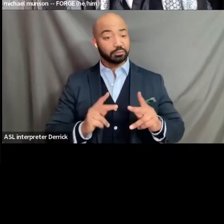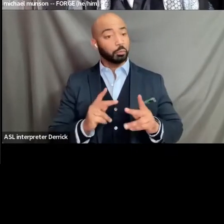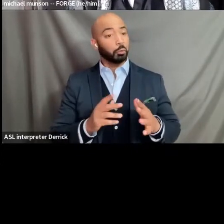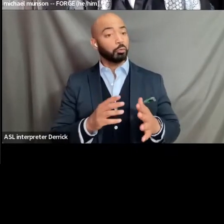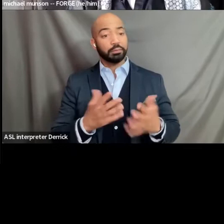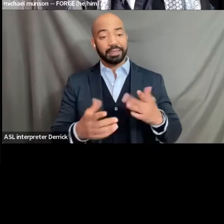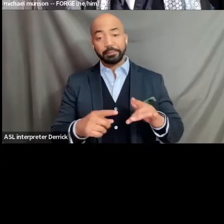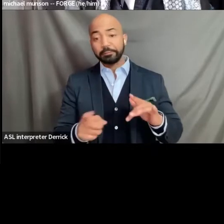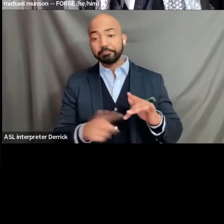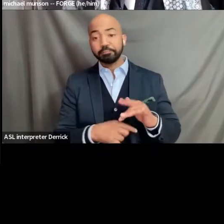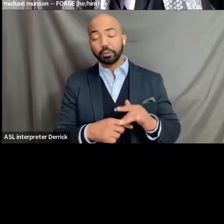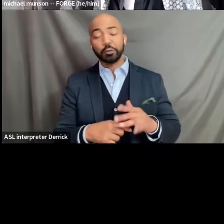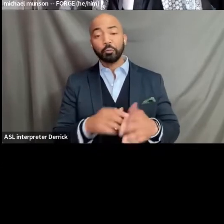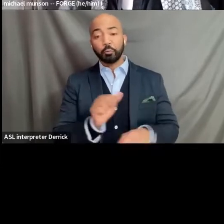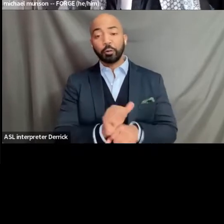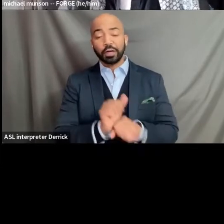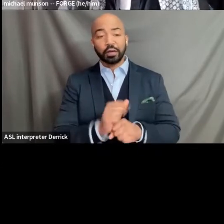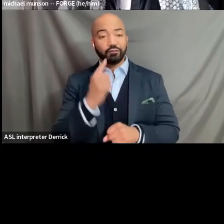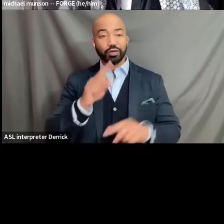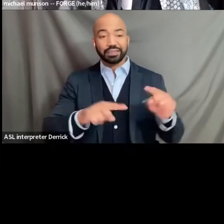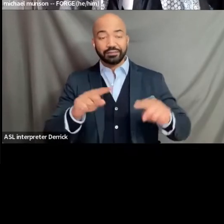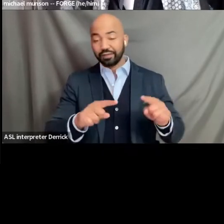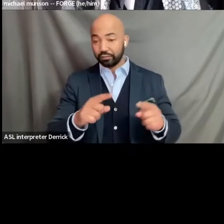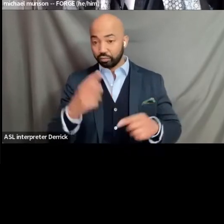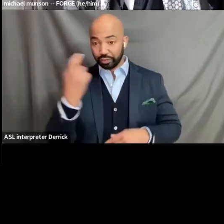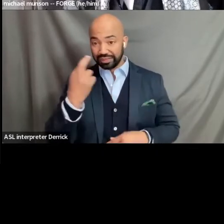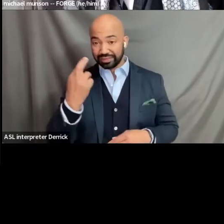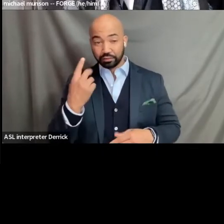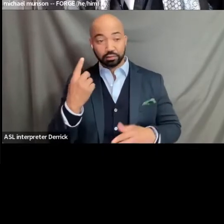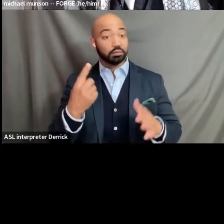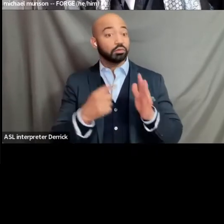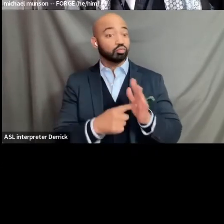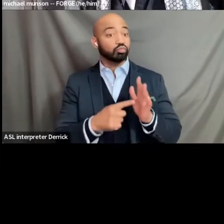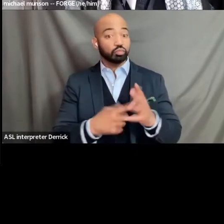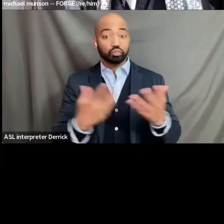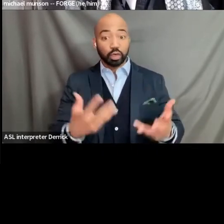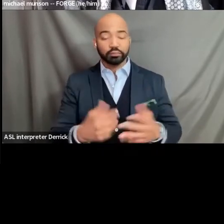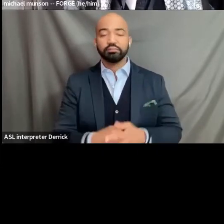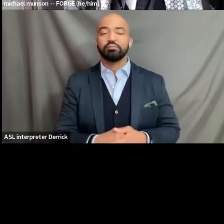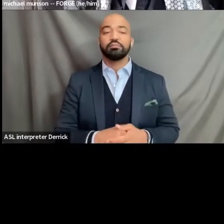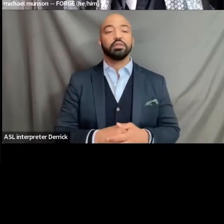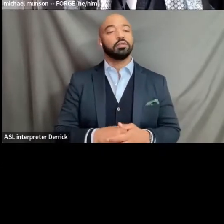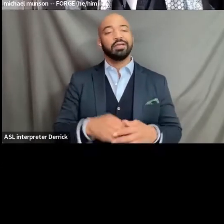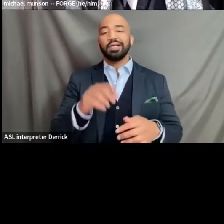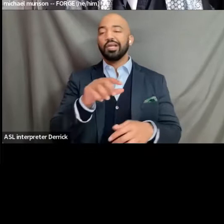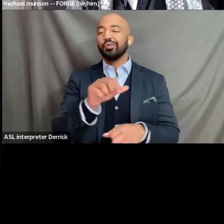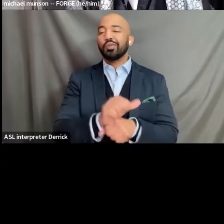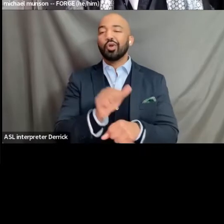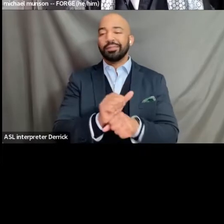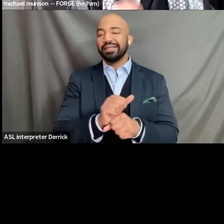And some of those reasons are about employment discrimination. So there's no national employment discrimination laws